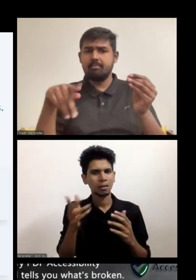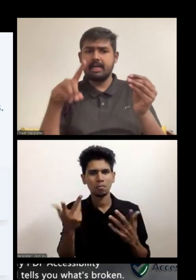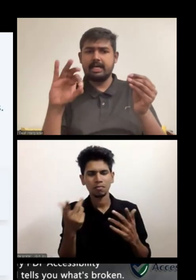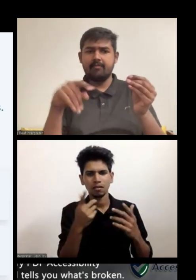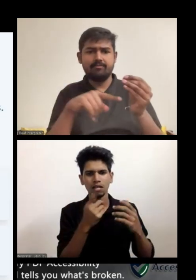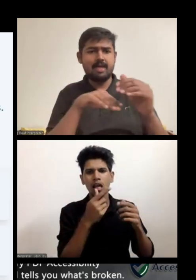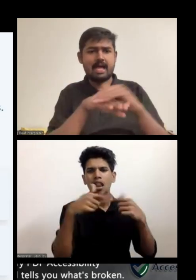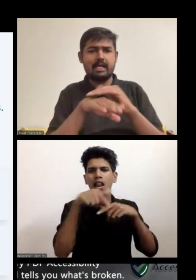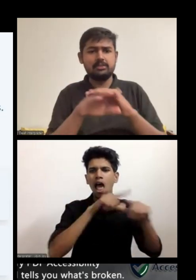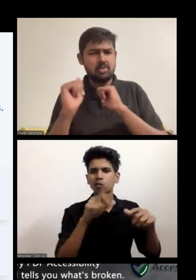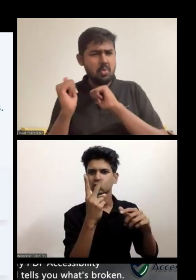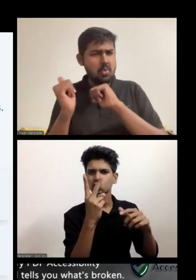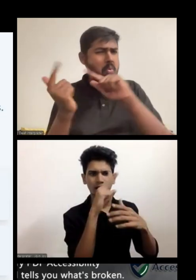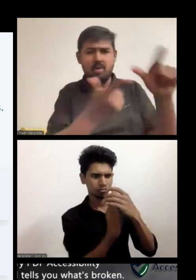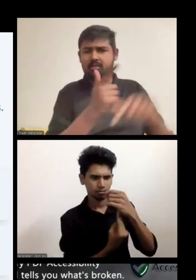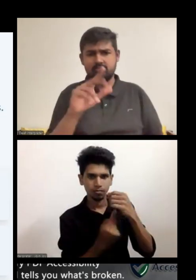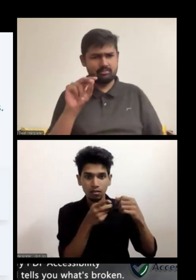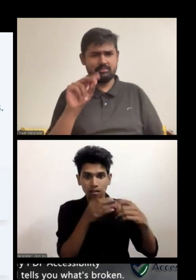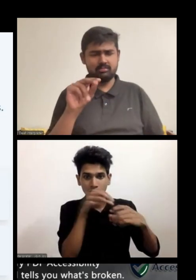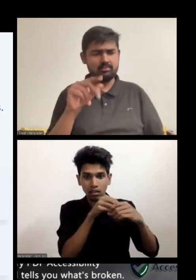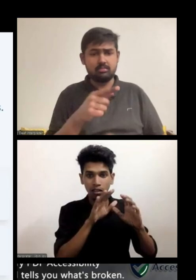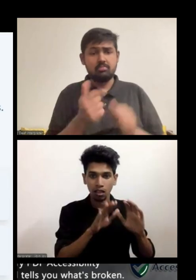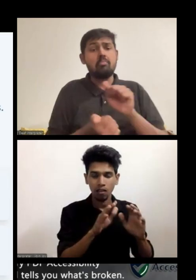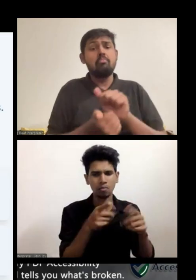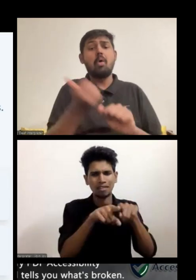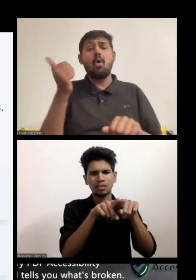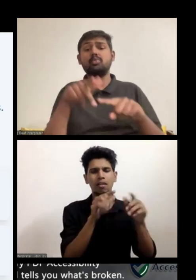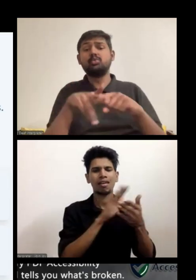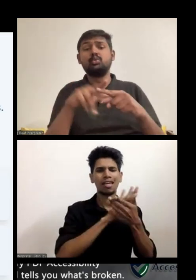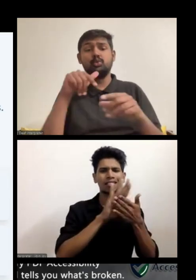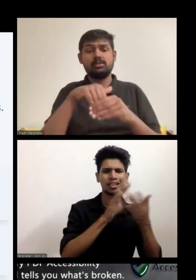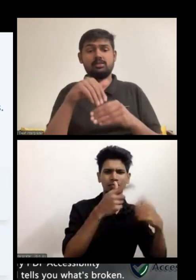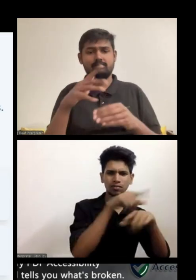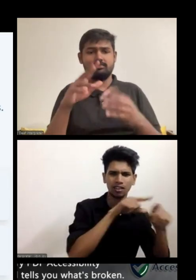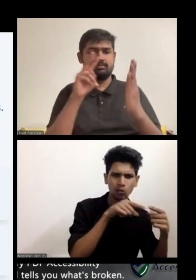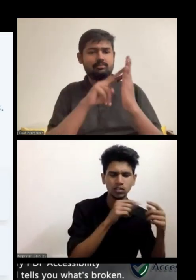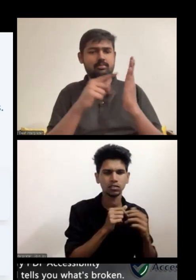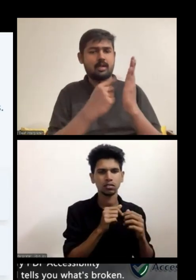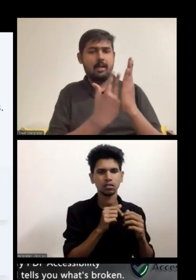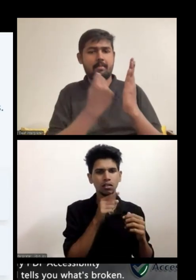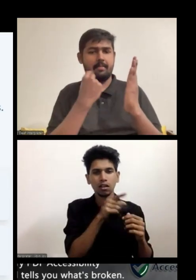the languages, indie languages. All these are read as invisible graphics for these tools.